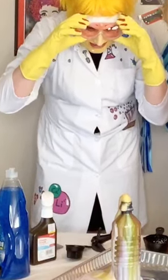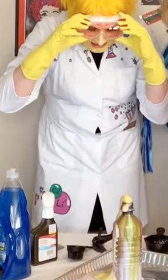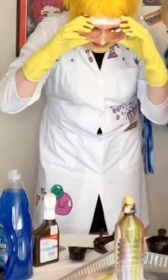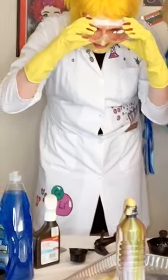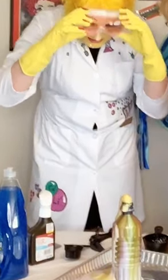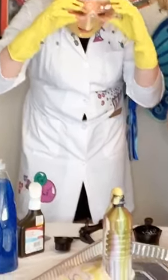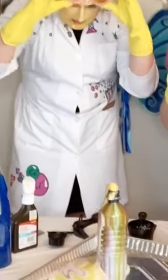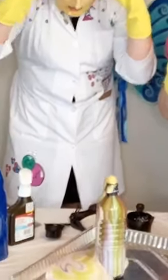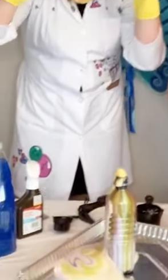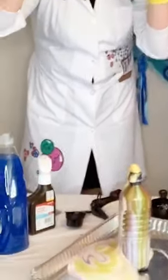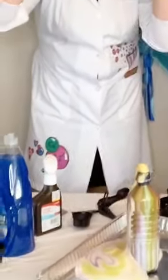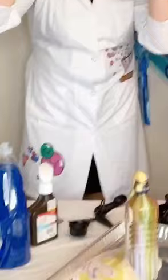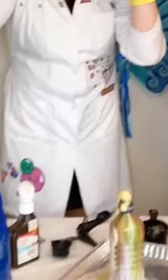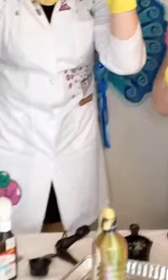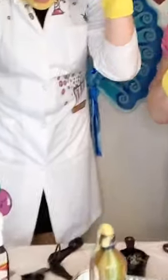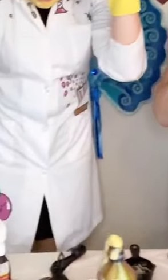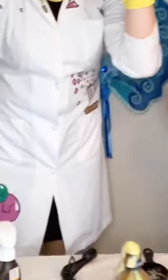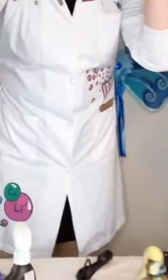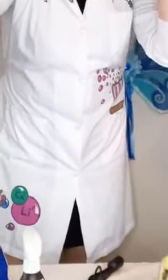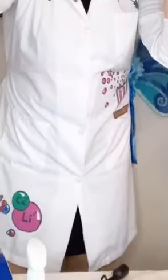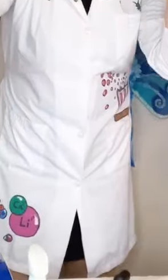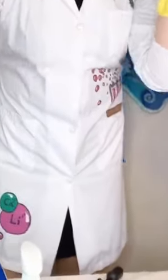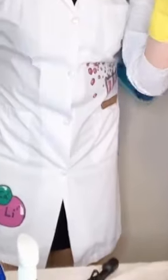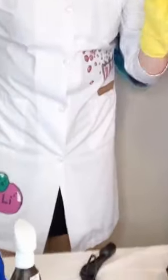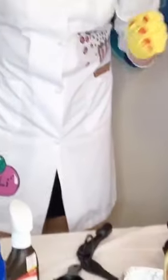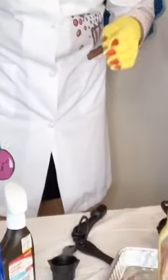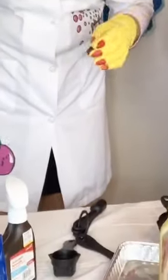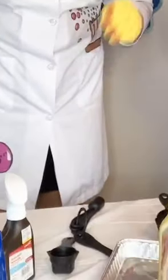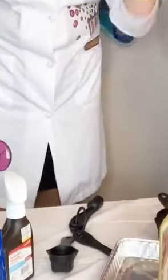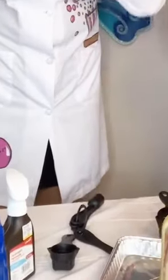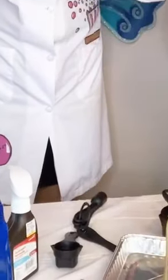We're gonna zoom in. CALI: Oh, wow!